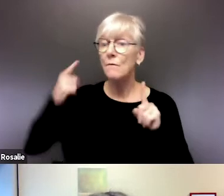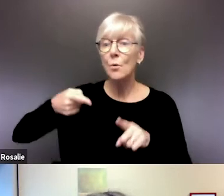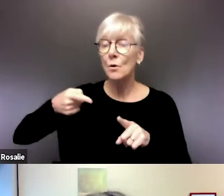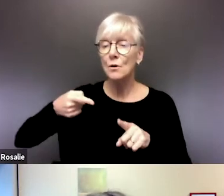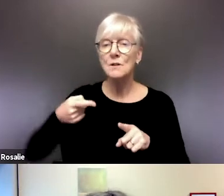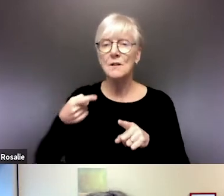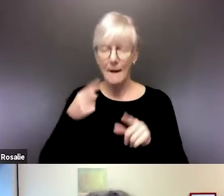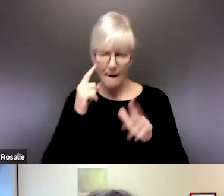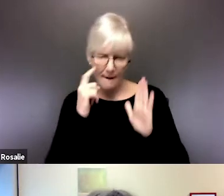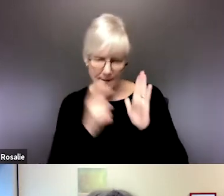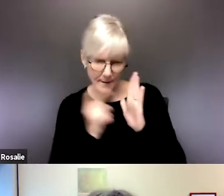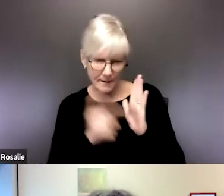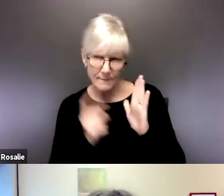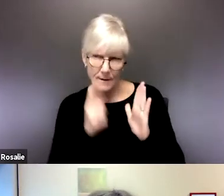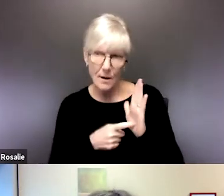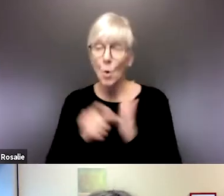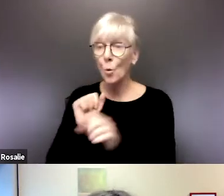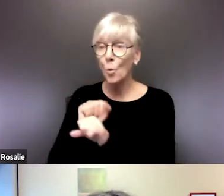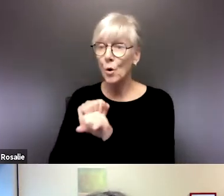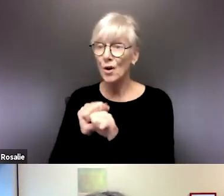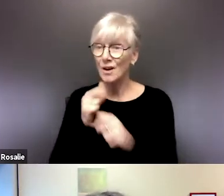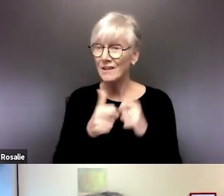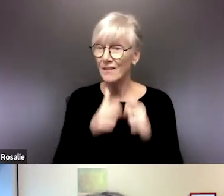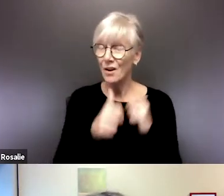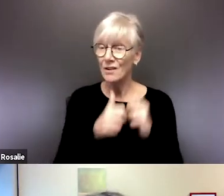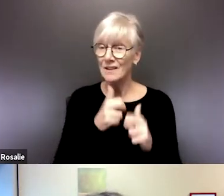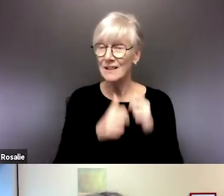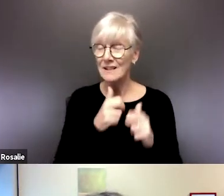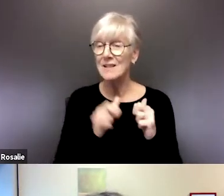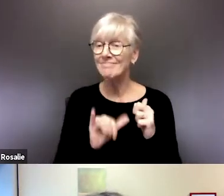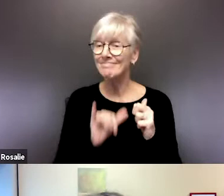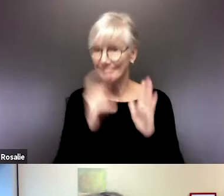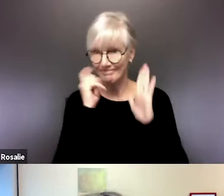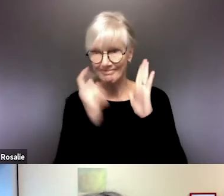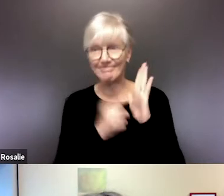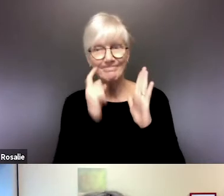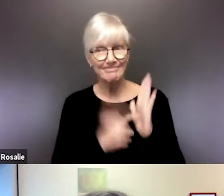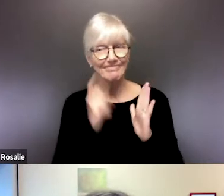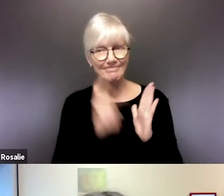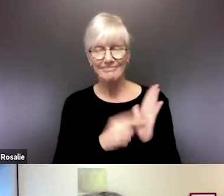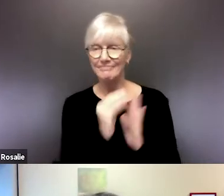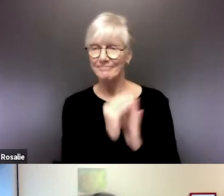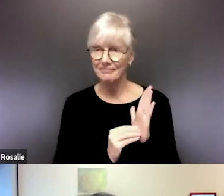and address work-related difficulties. An approach that engages all stakeholders in the workplace,